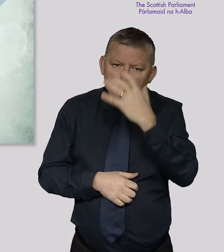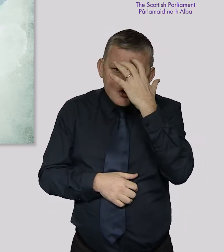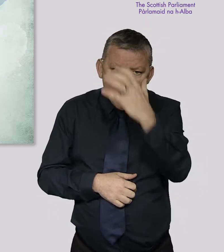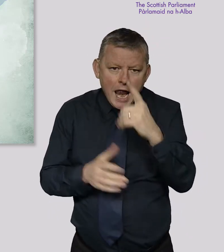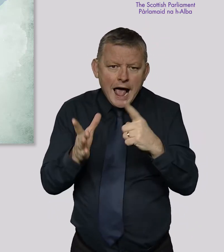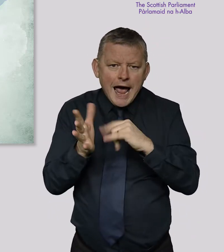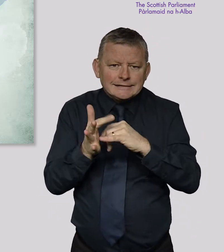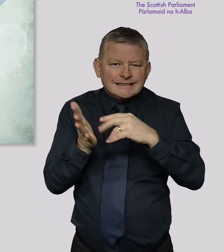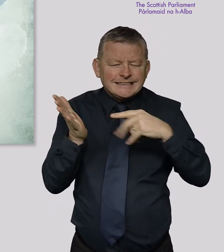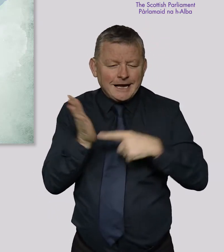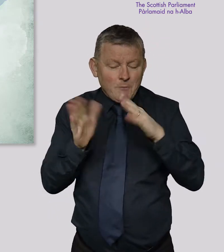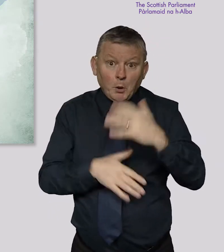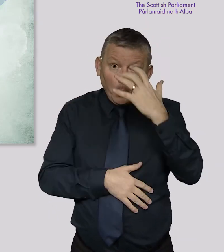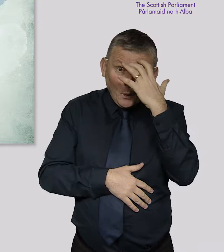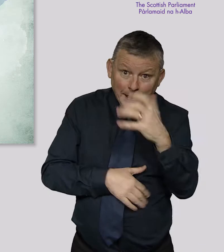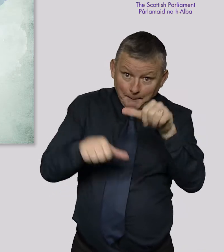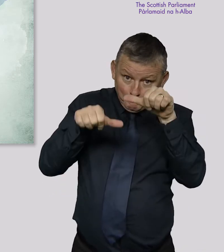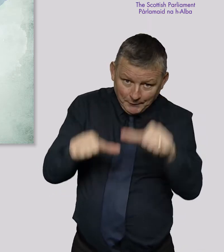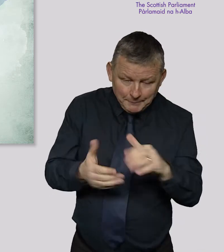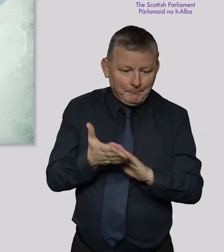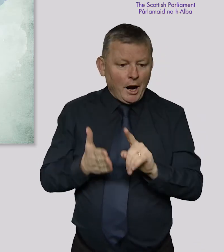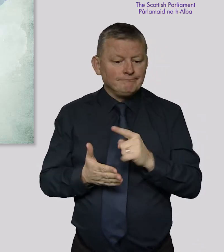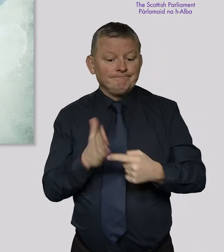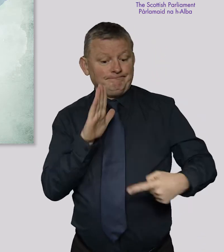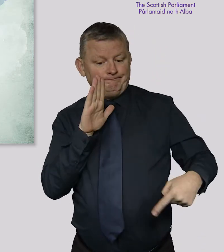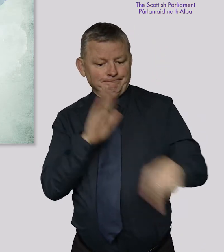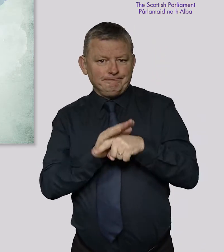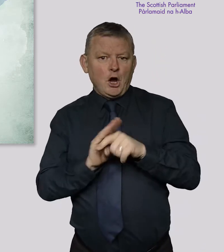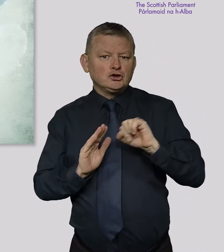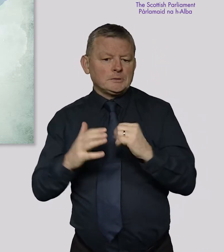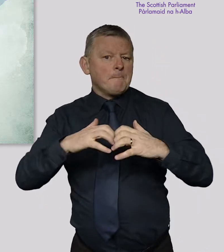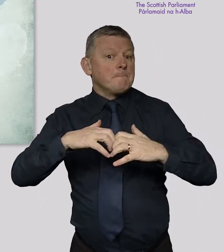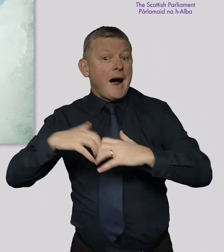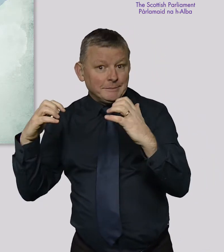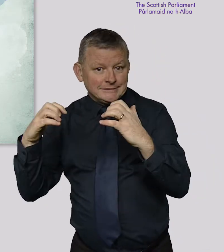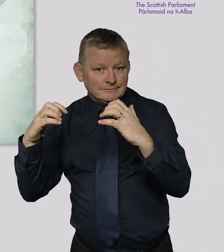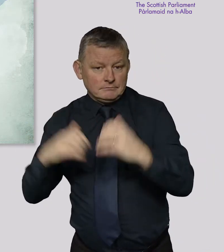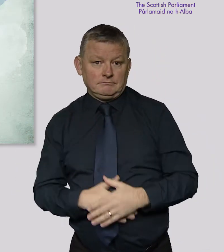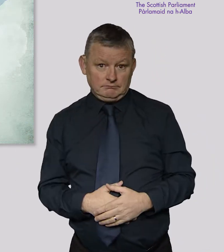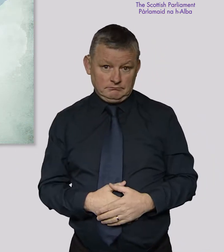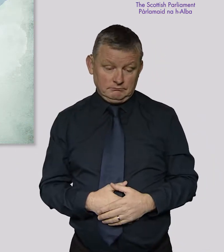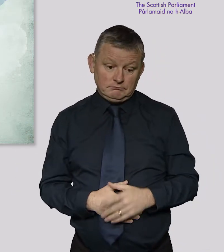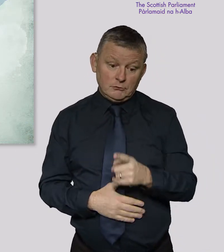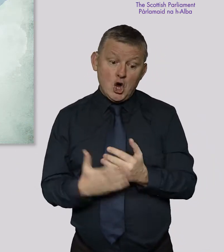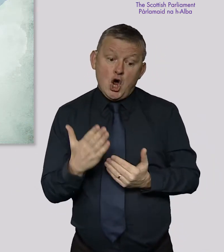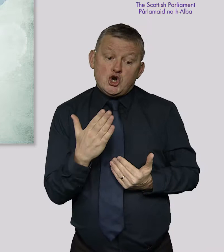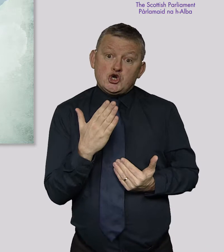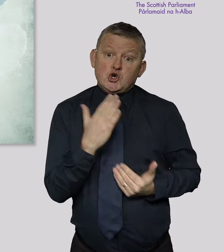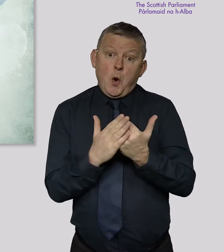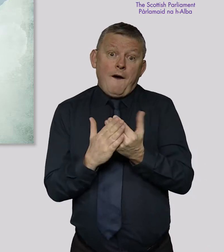and become an act of the Scottish Parliament.